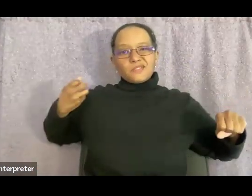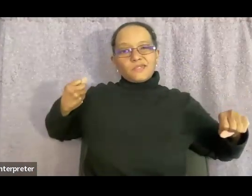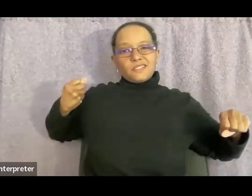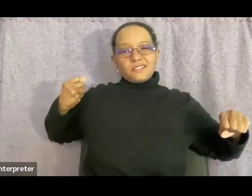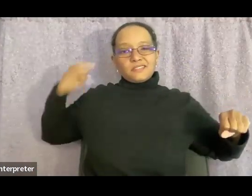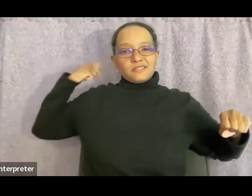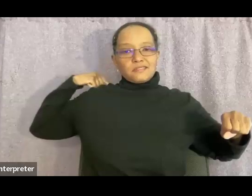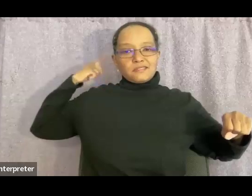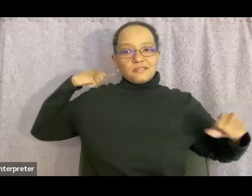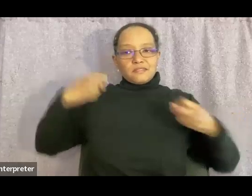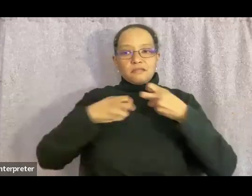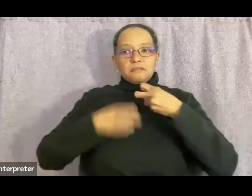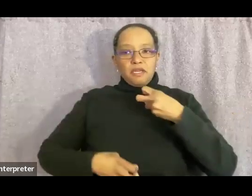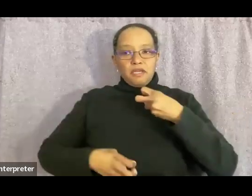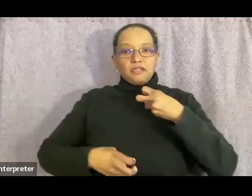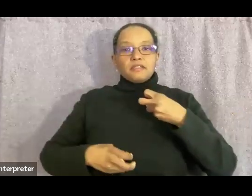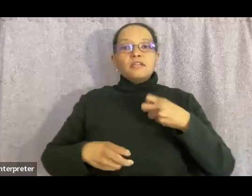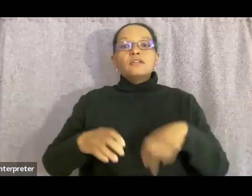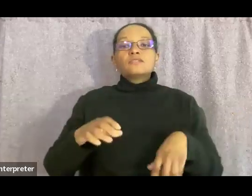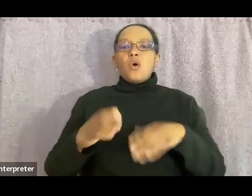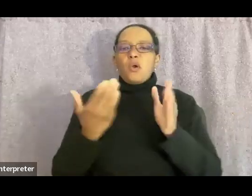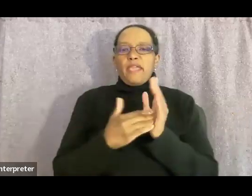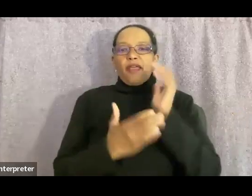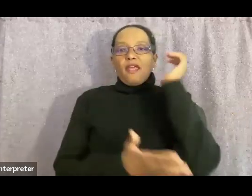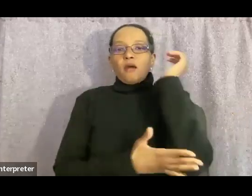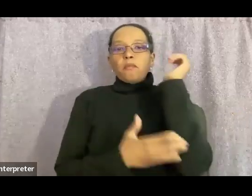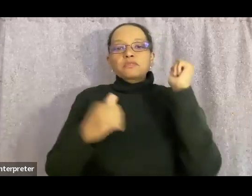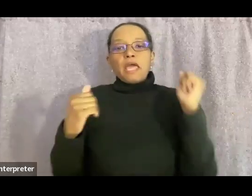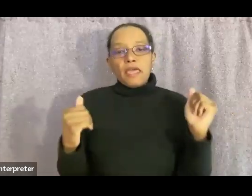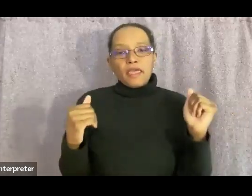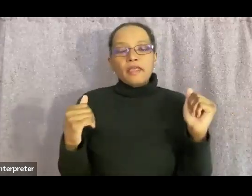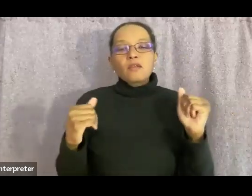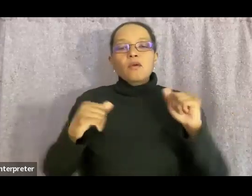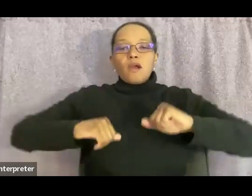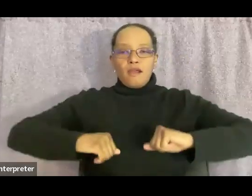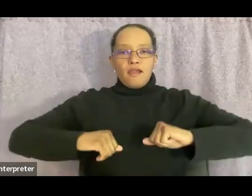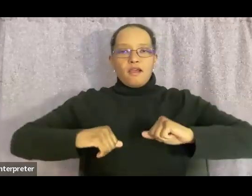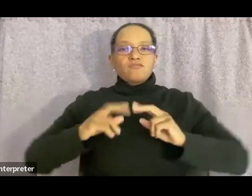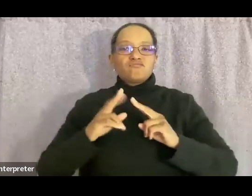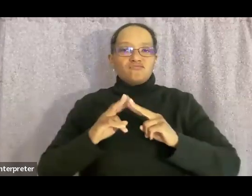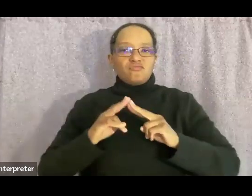And, again, the elbows could be out or in, towards your side, when you pull down.